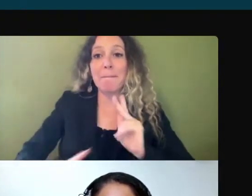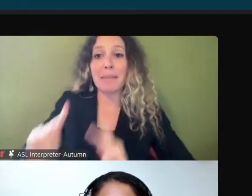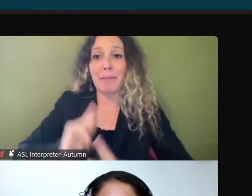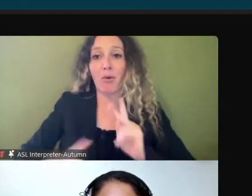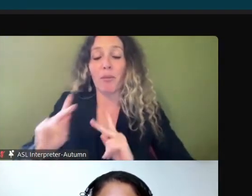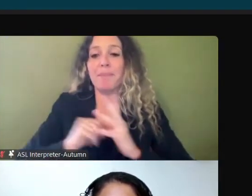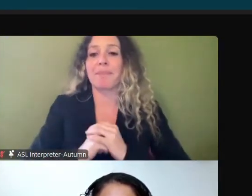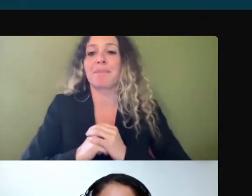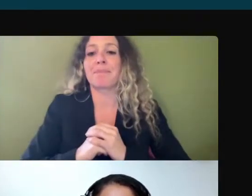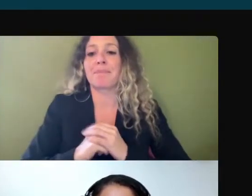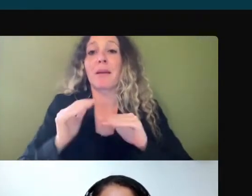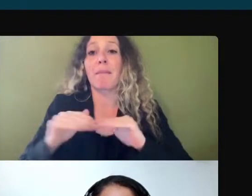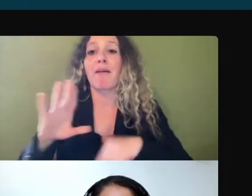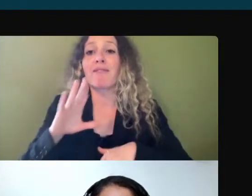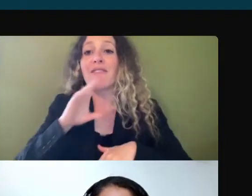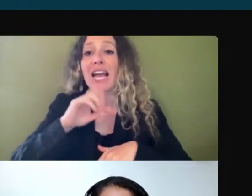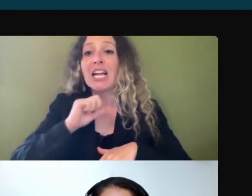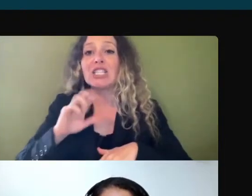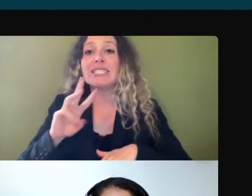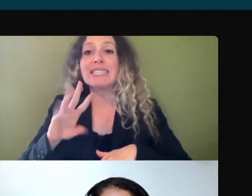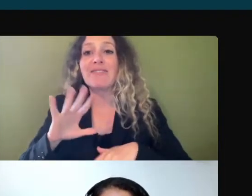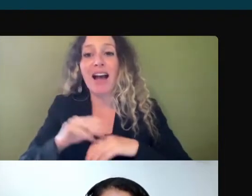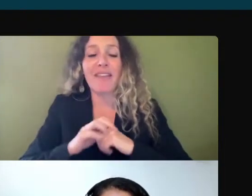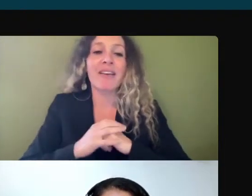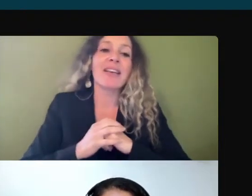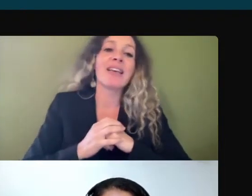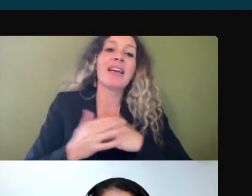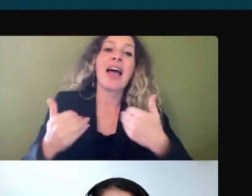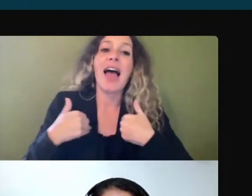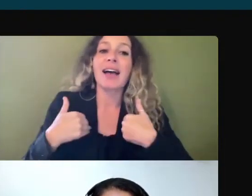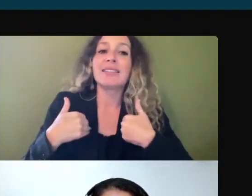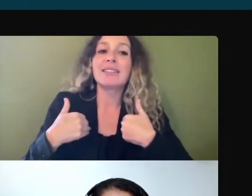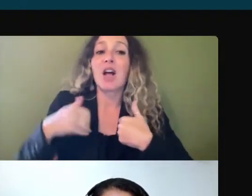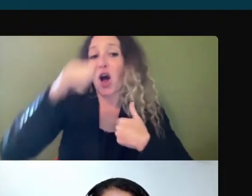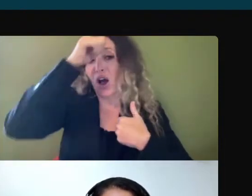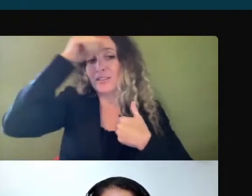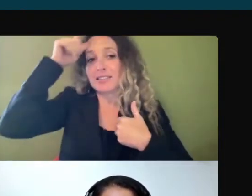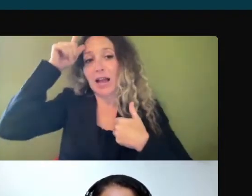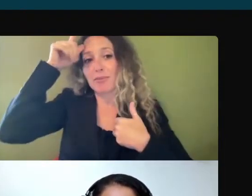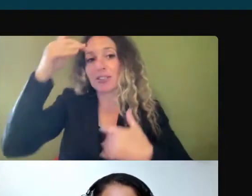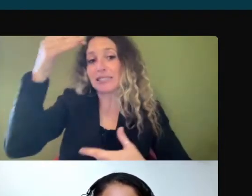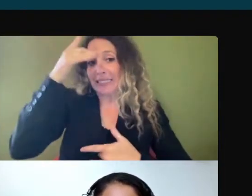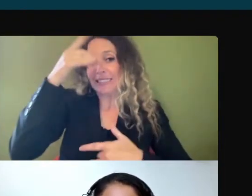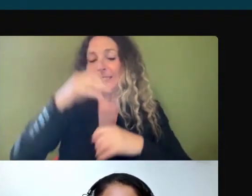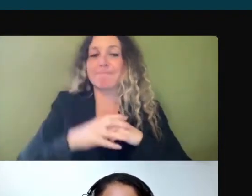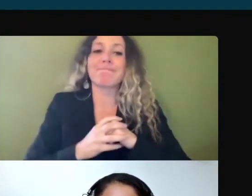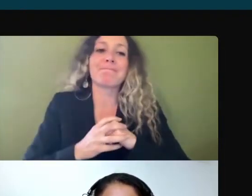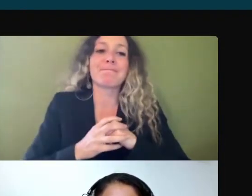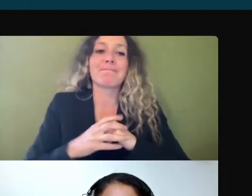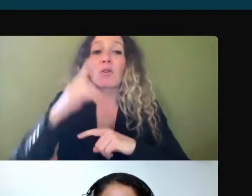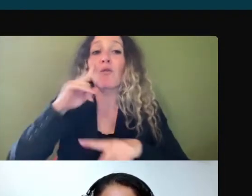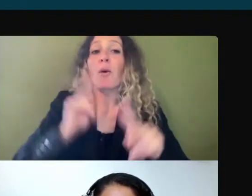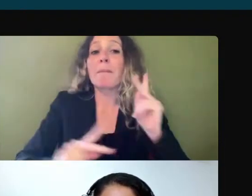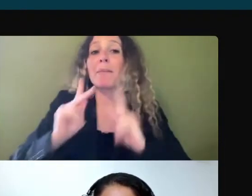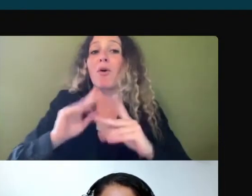65 has Alzheimer's disease. For individuals who are 85 years or older, this increases to one in